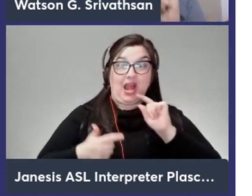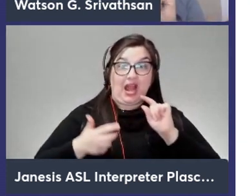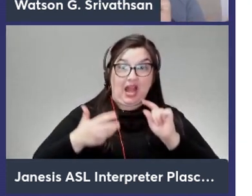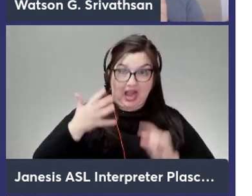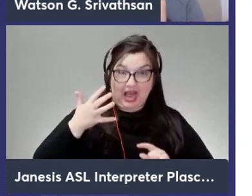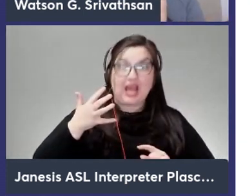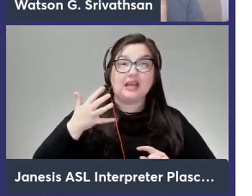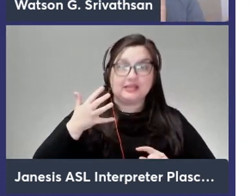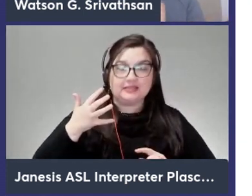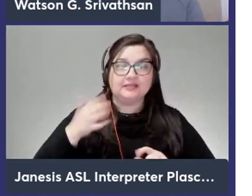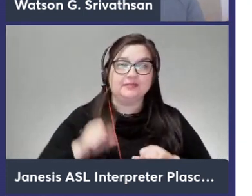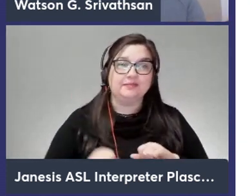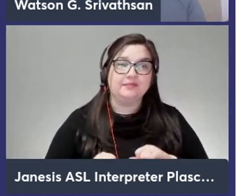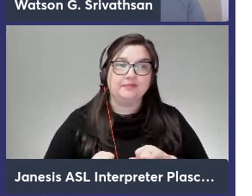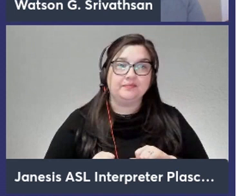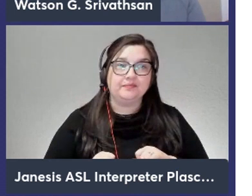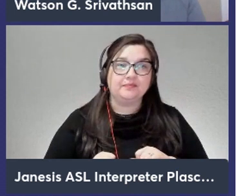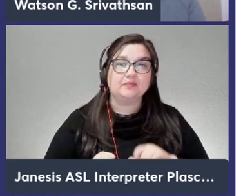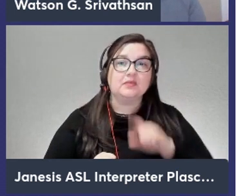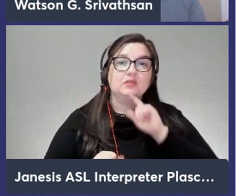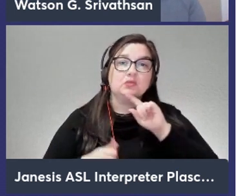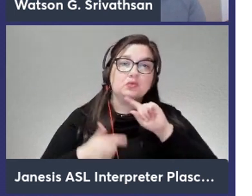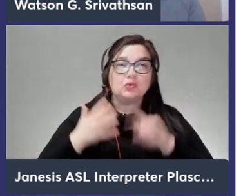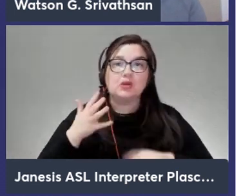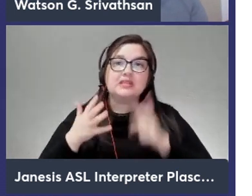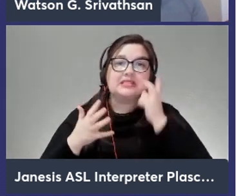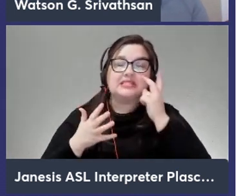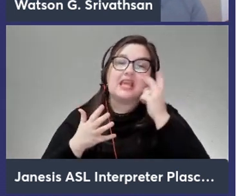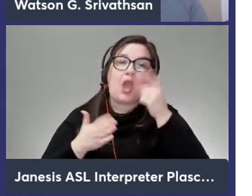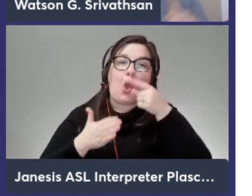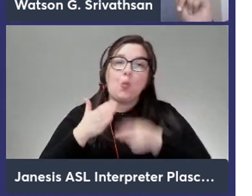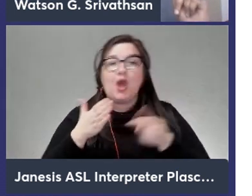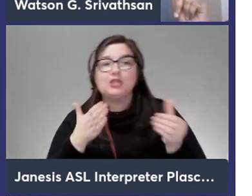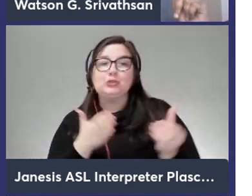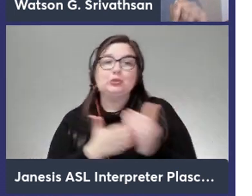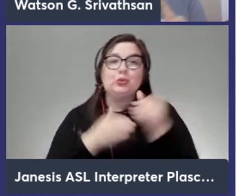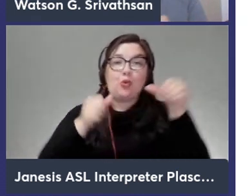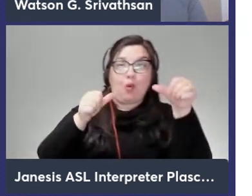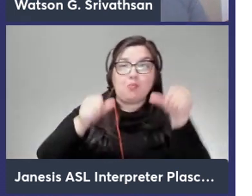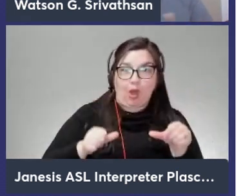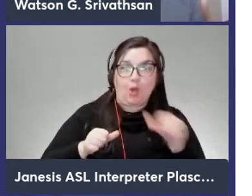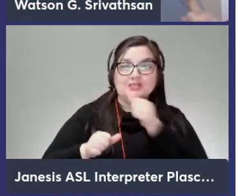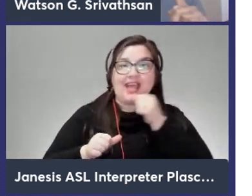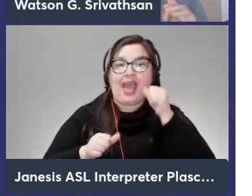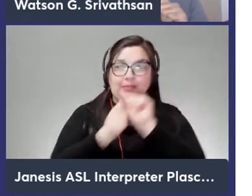You should, we should follow our What's New post on Amazon Translate, go to Amazon Translate,